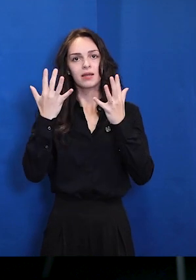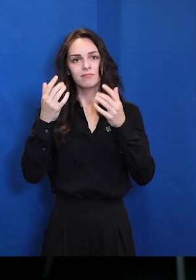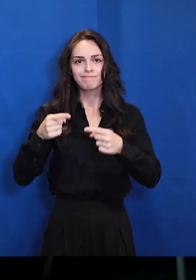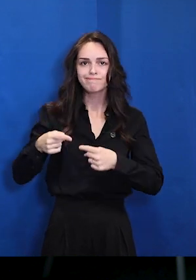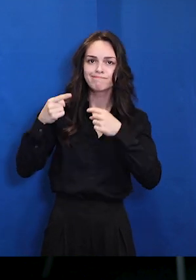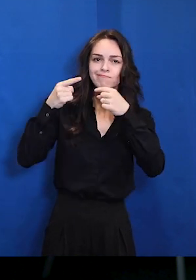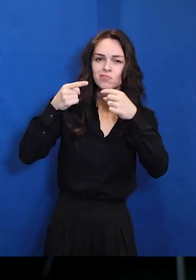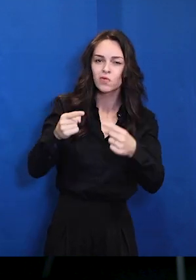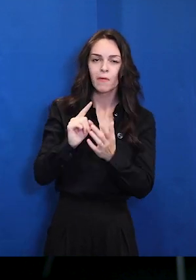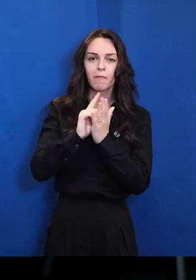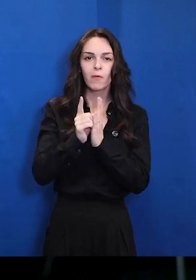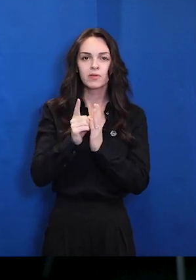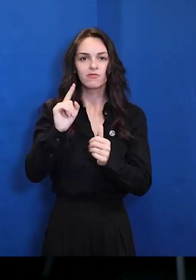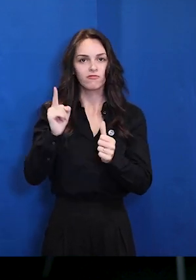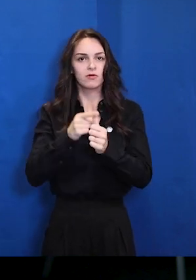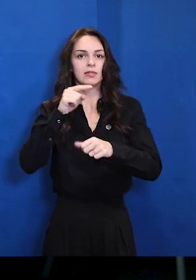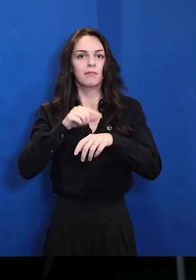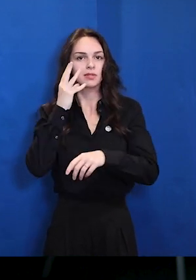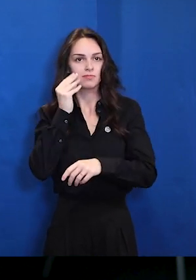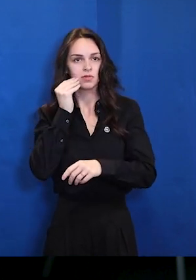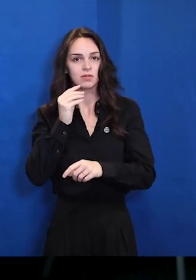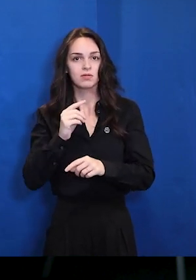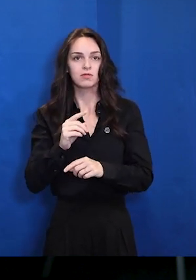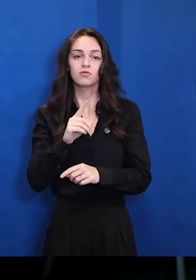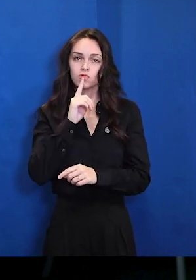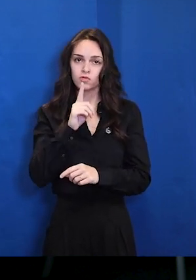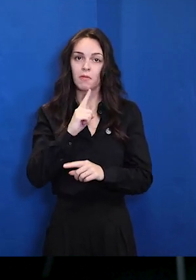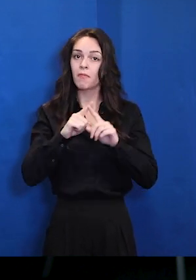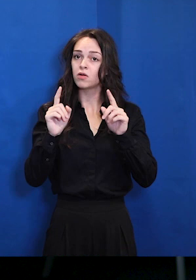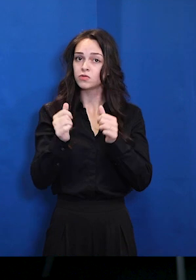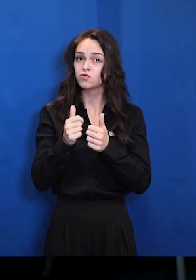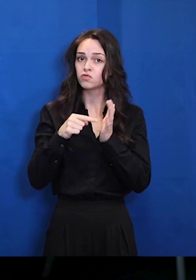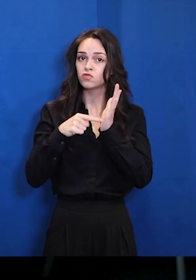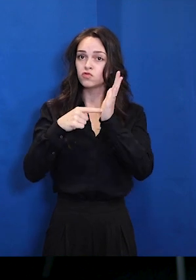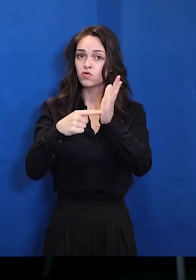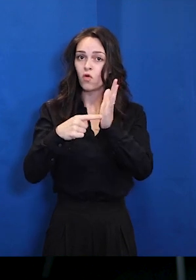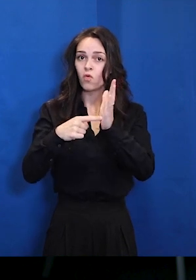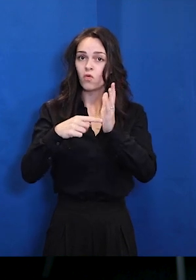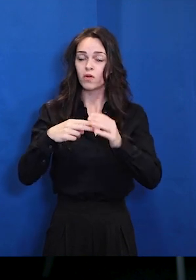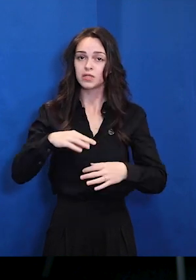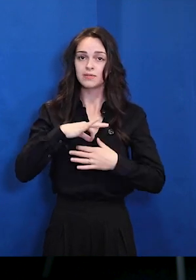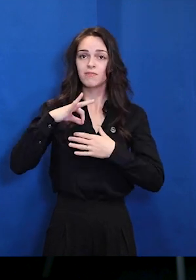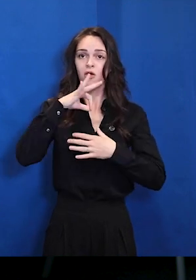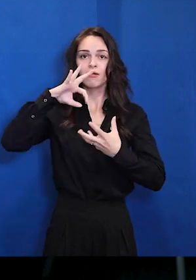trying moments, but it also taught us how resilient we are. And that the human spirit cannot be quenched.